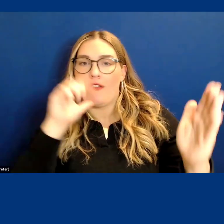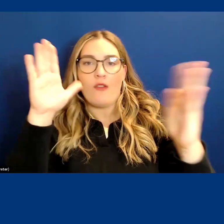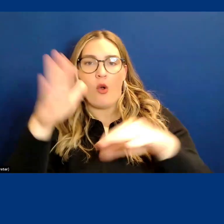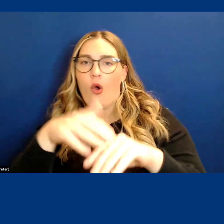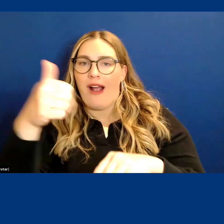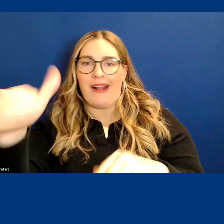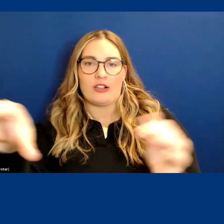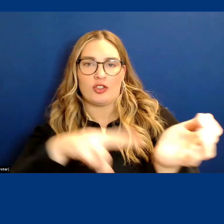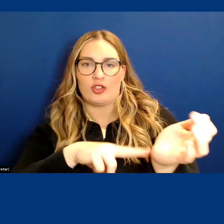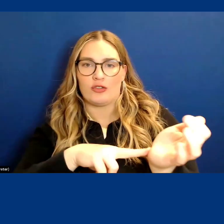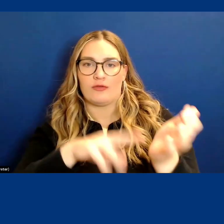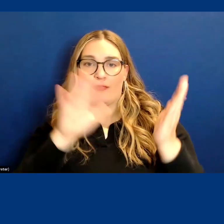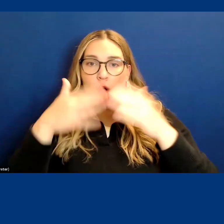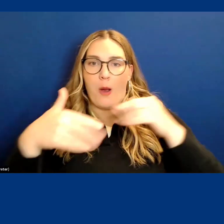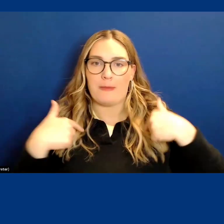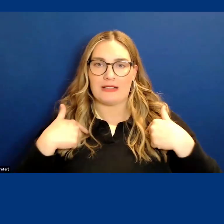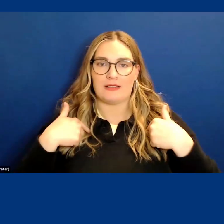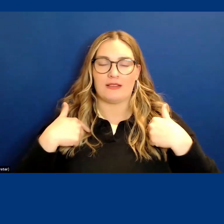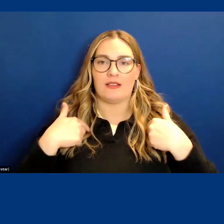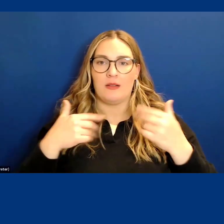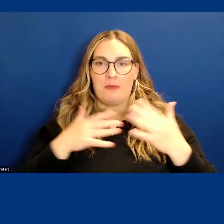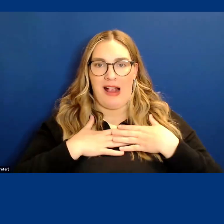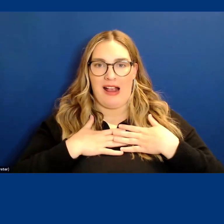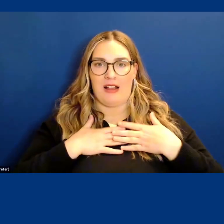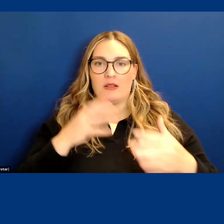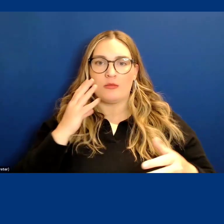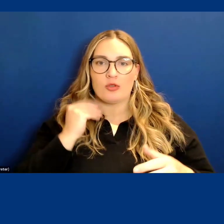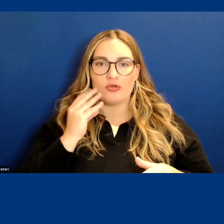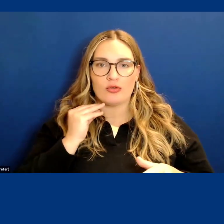focused on me and my experience and how that made